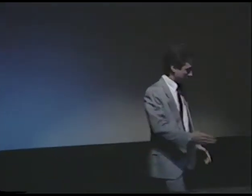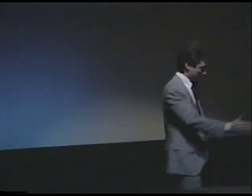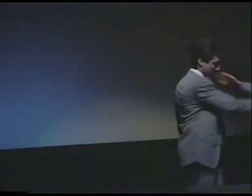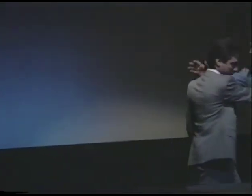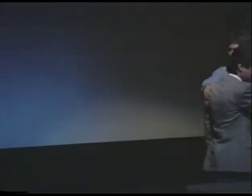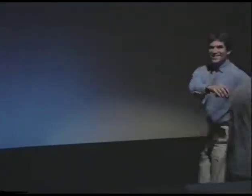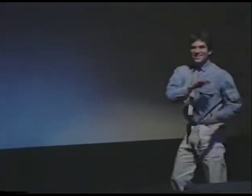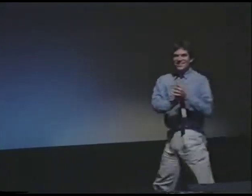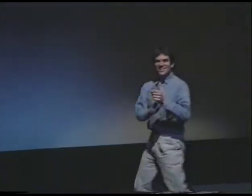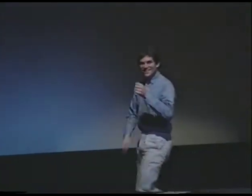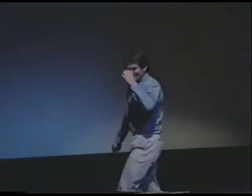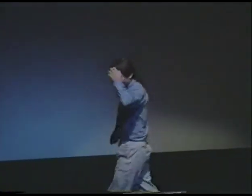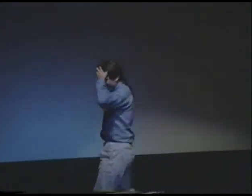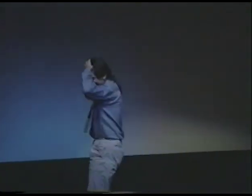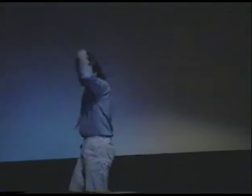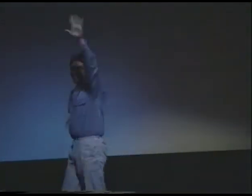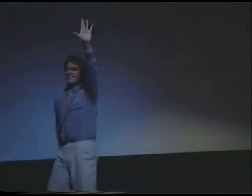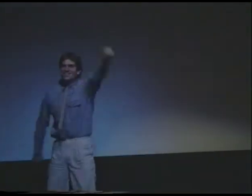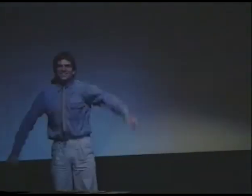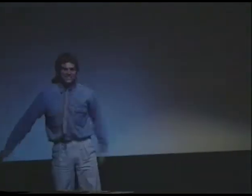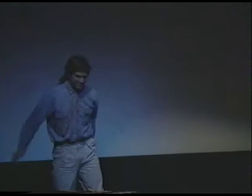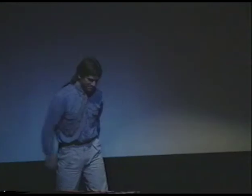Thank you. Hello.